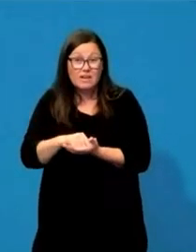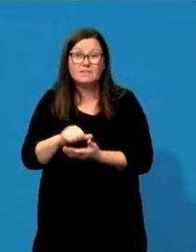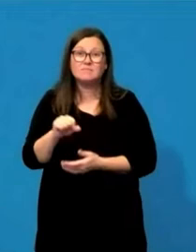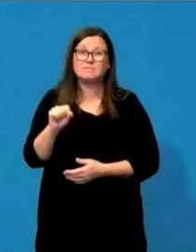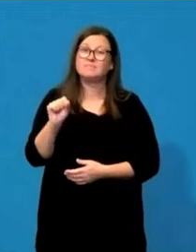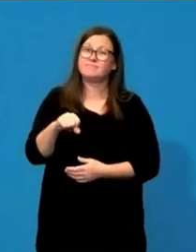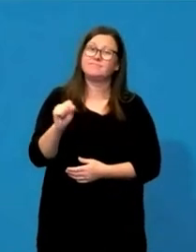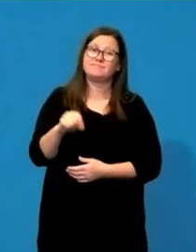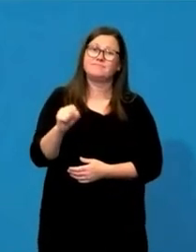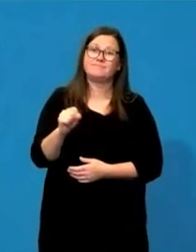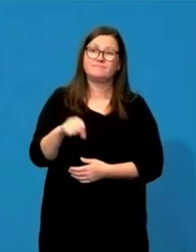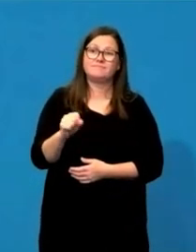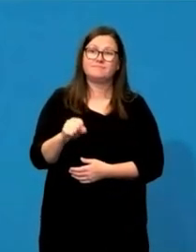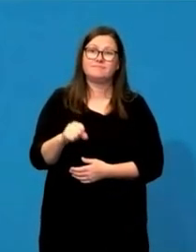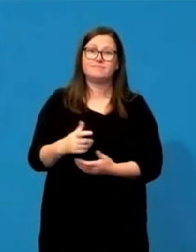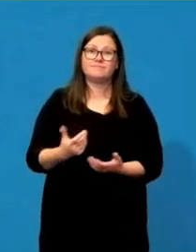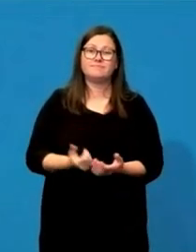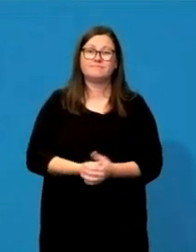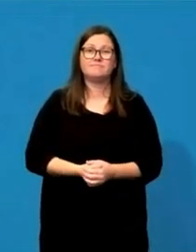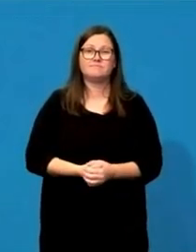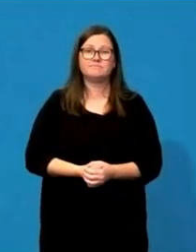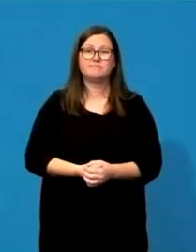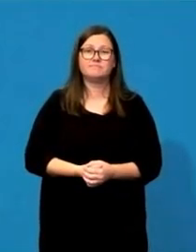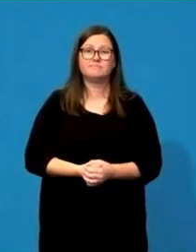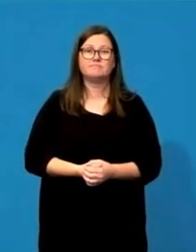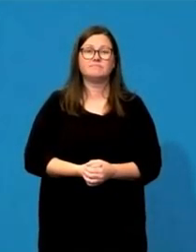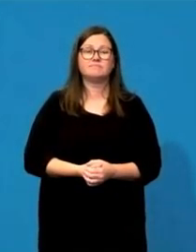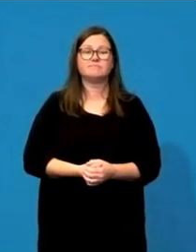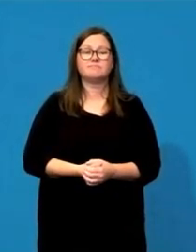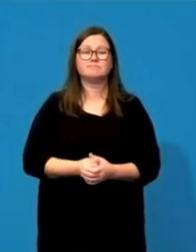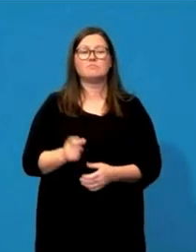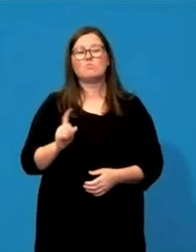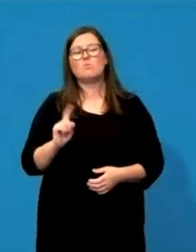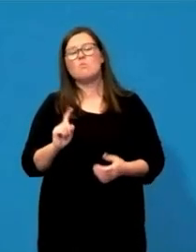So, what other one?